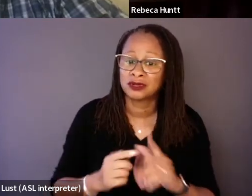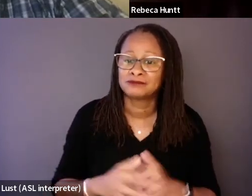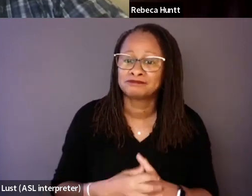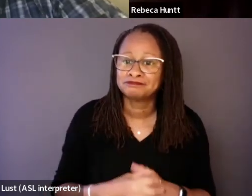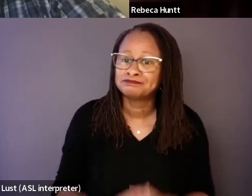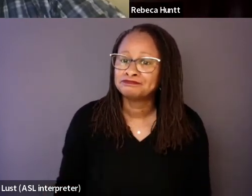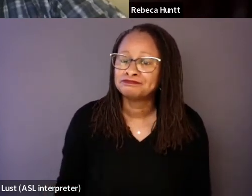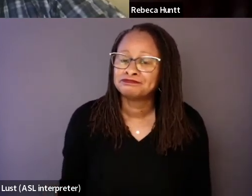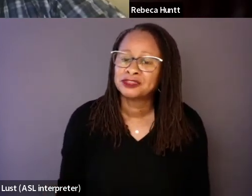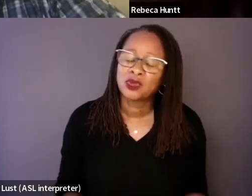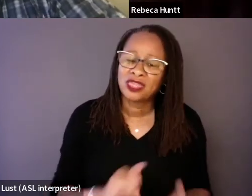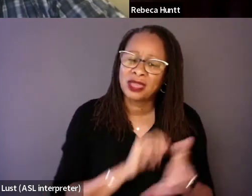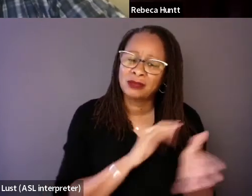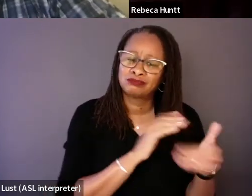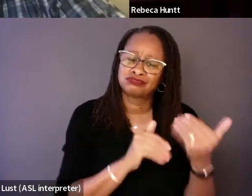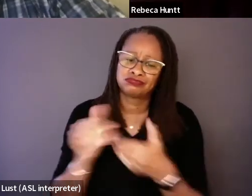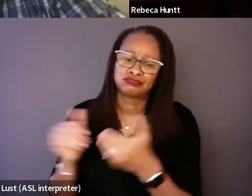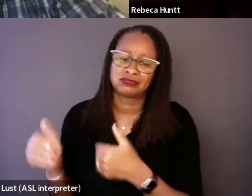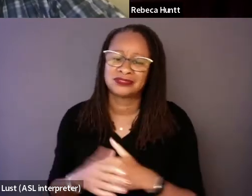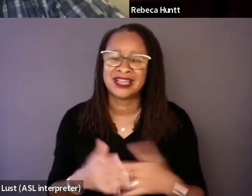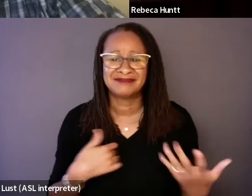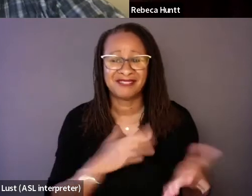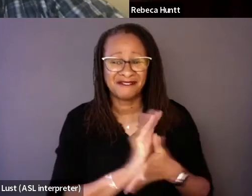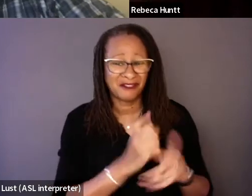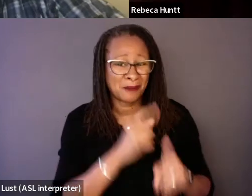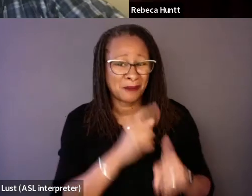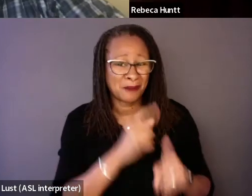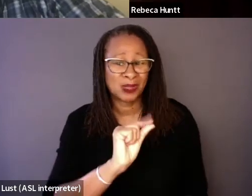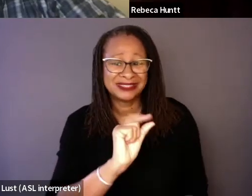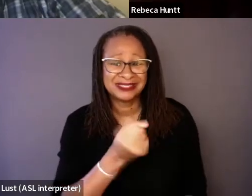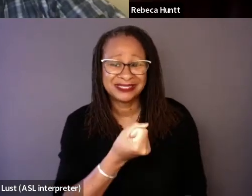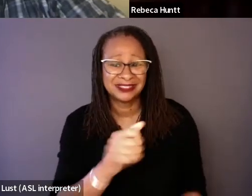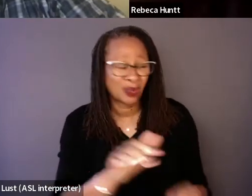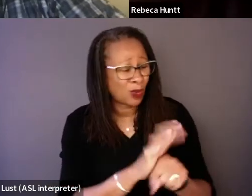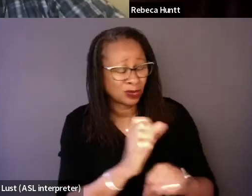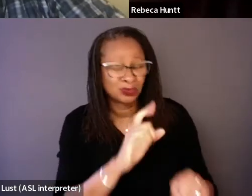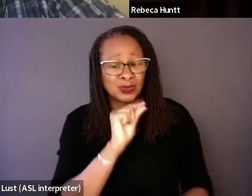What was that sort of -- Definitely. The film is my 20s.